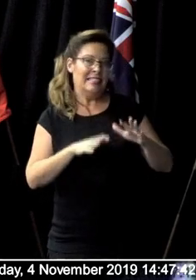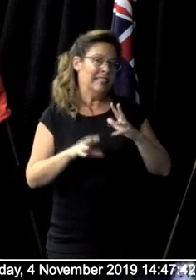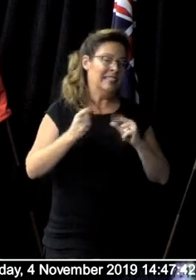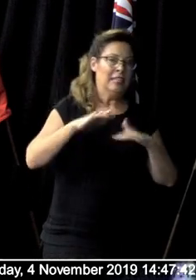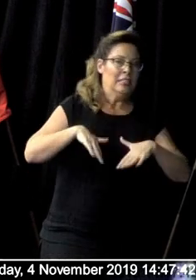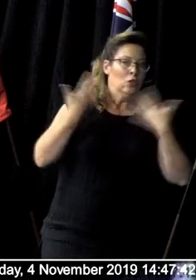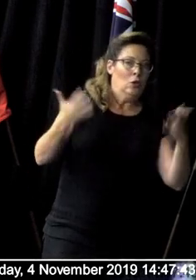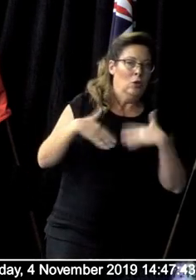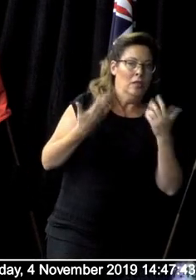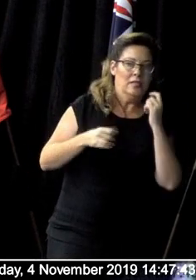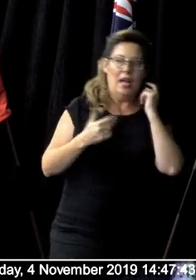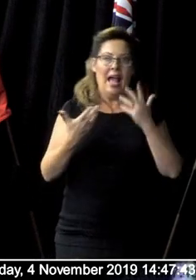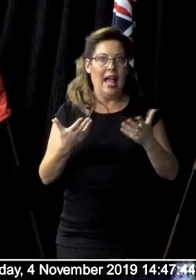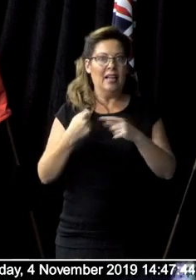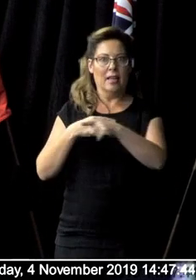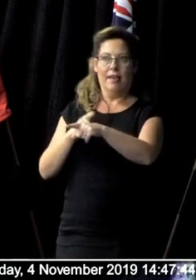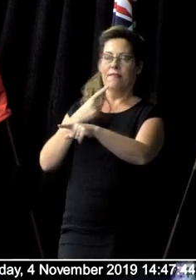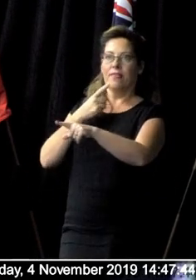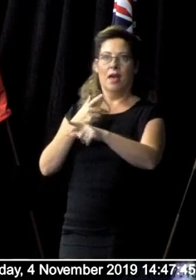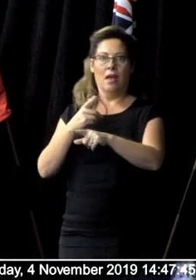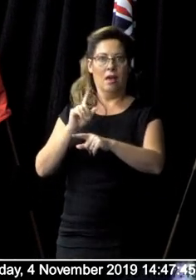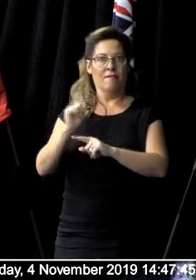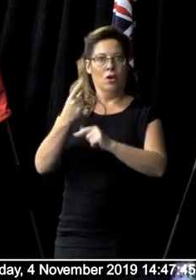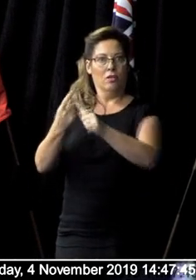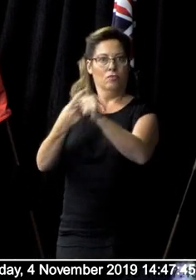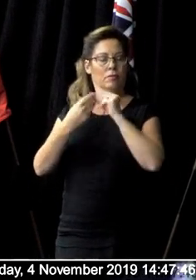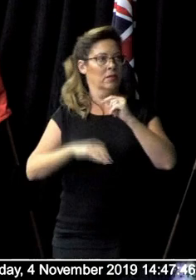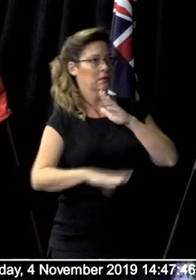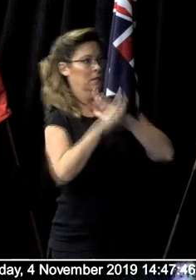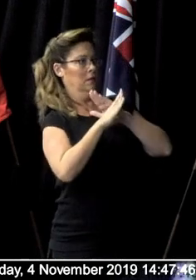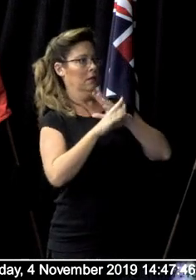their child to a place where they – they won’t – don’t feel their child will be welcomed.